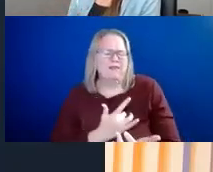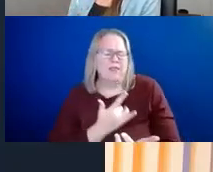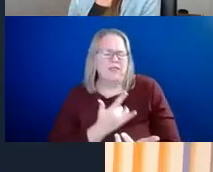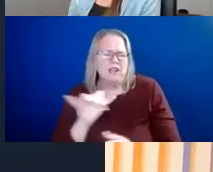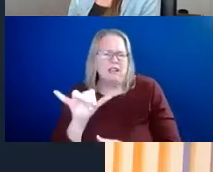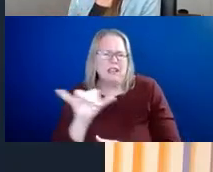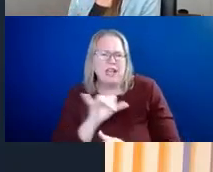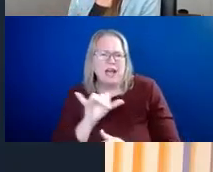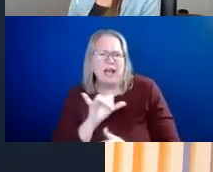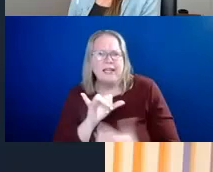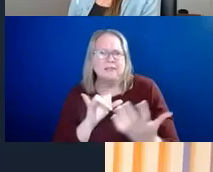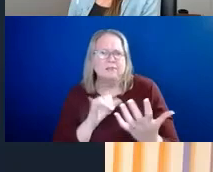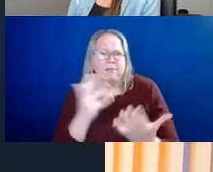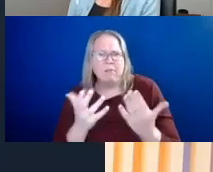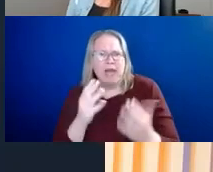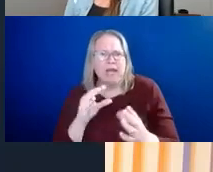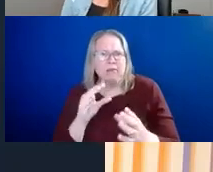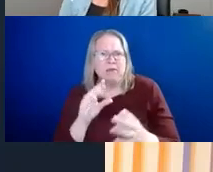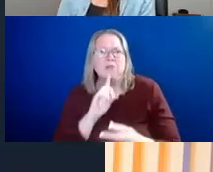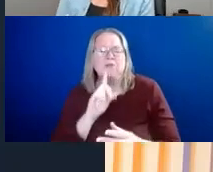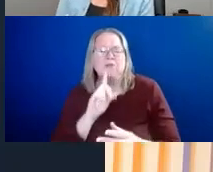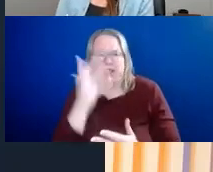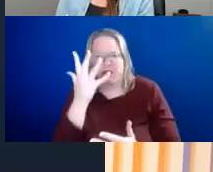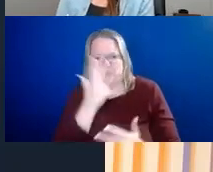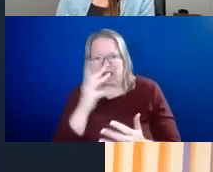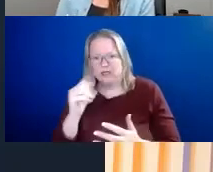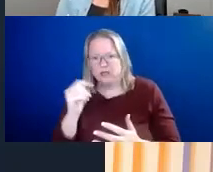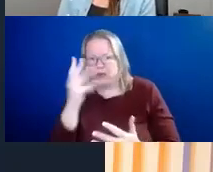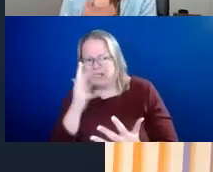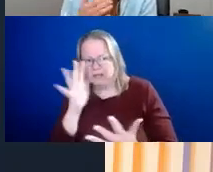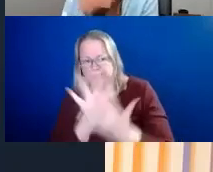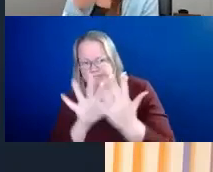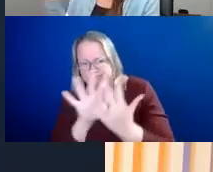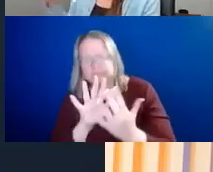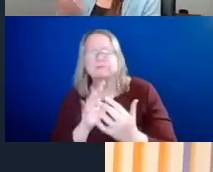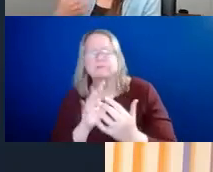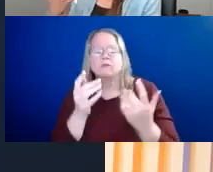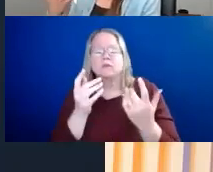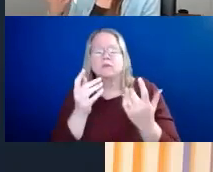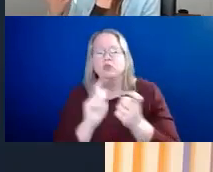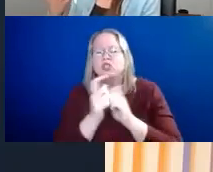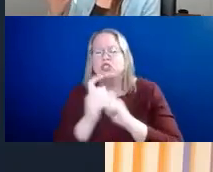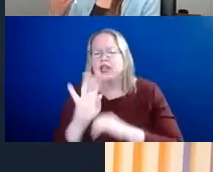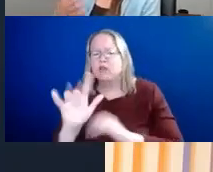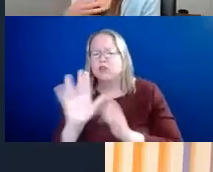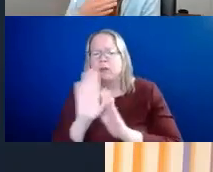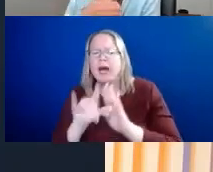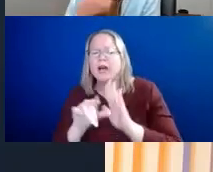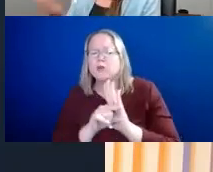12:23:10 in a face-to-face meeting, we are going to change the virtual background image as it